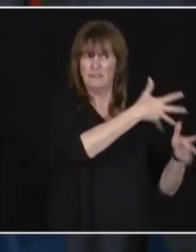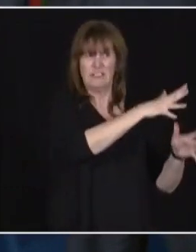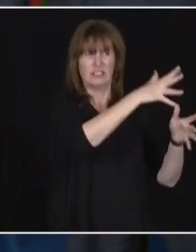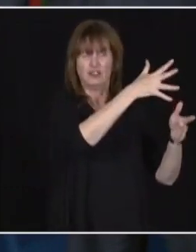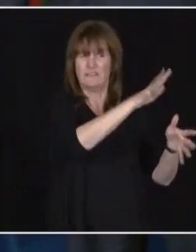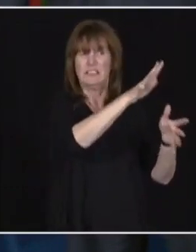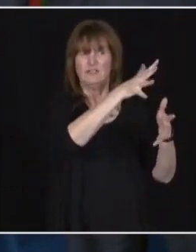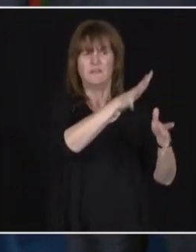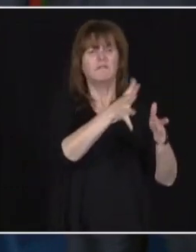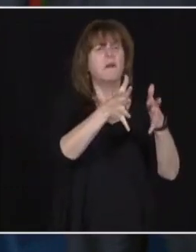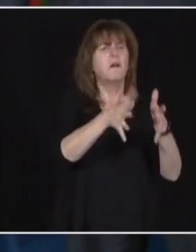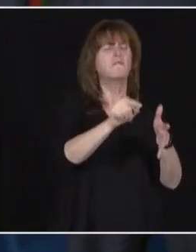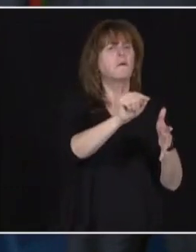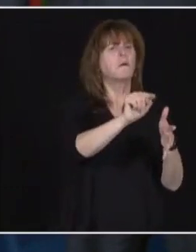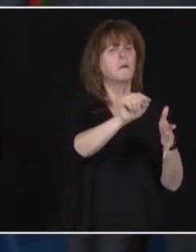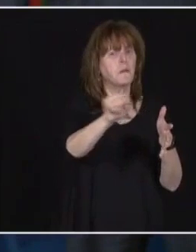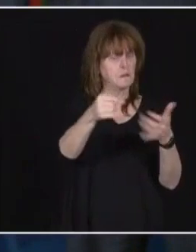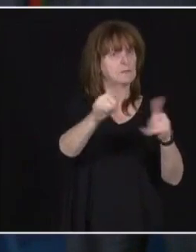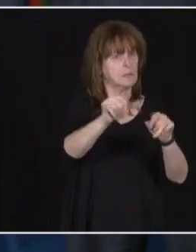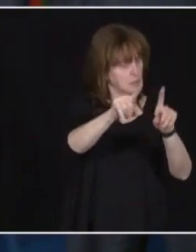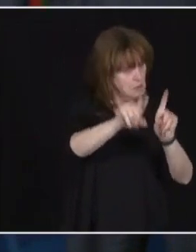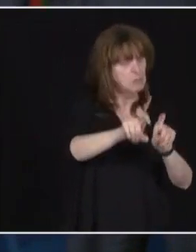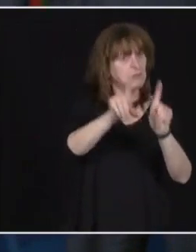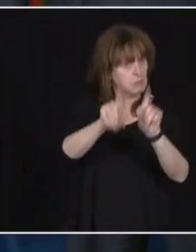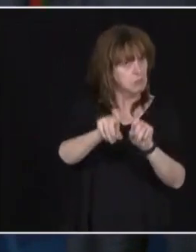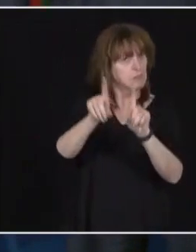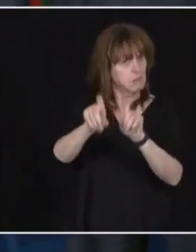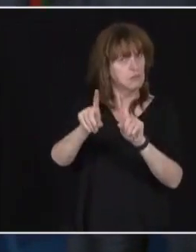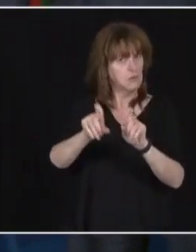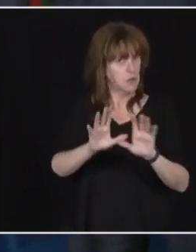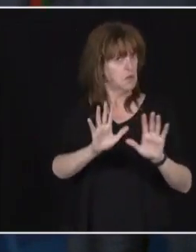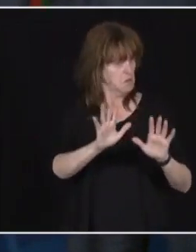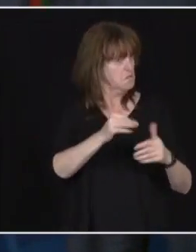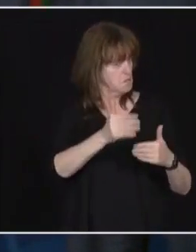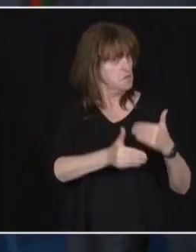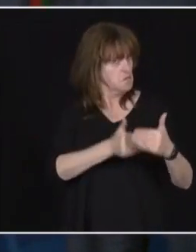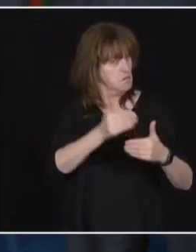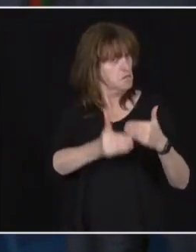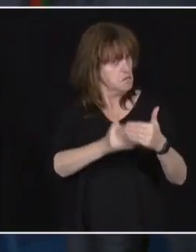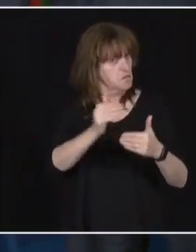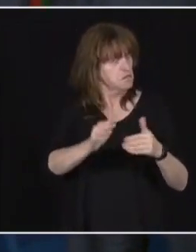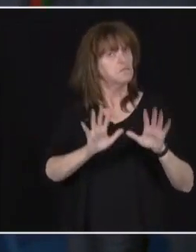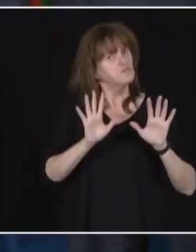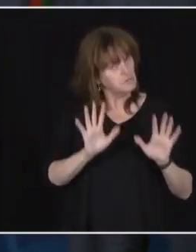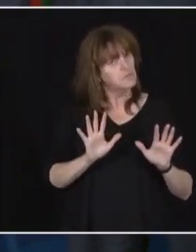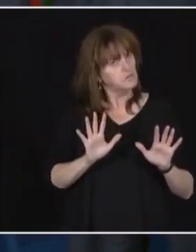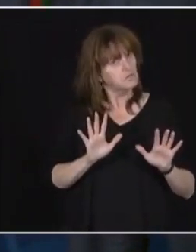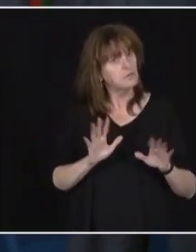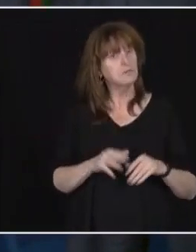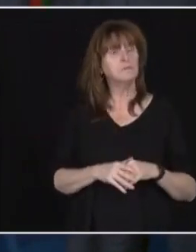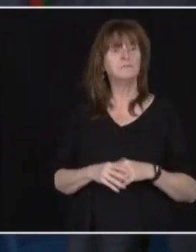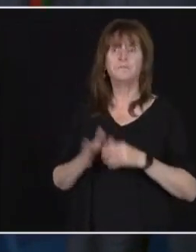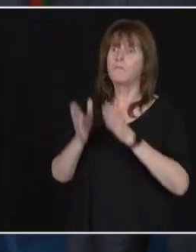already completed a hunt of the testing and we are on the way to getting to the rest of the homes as well.